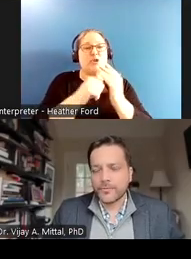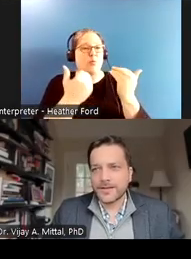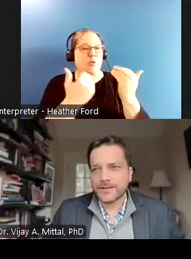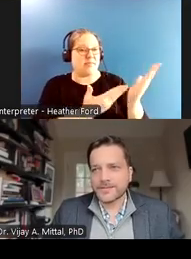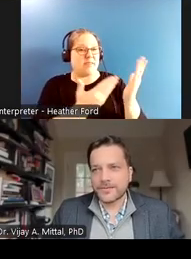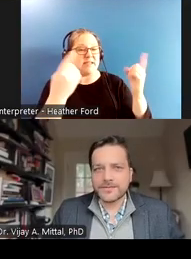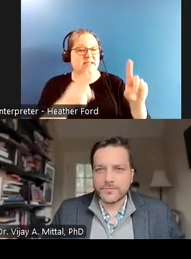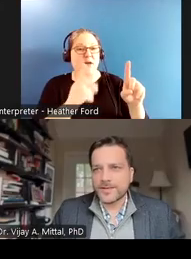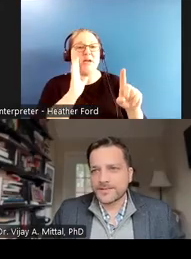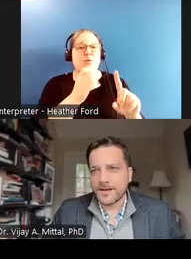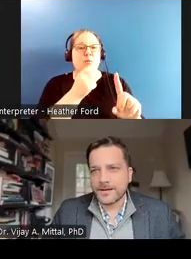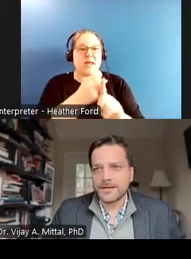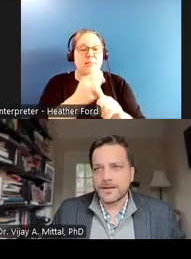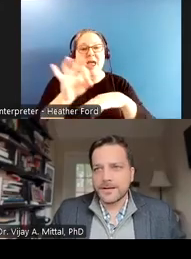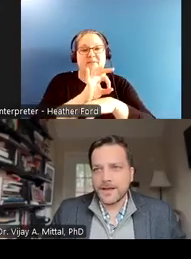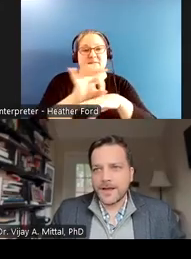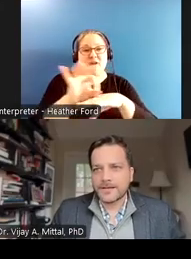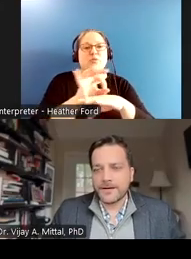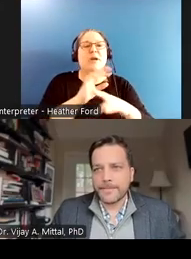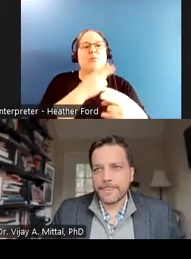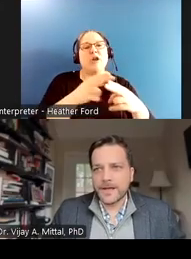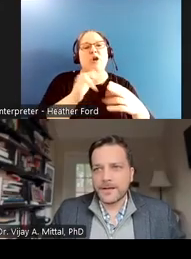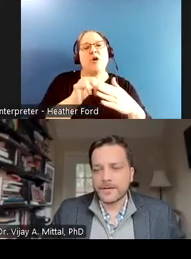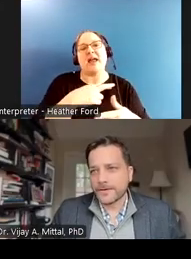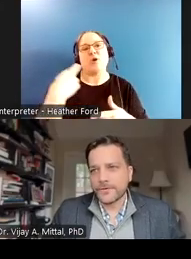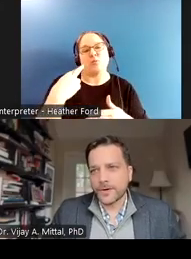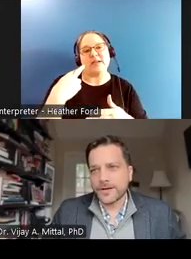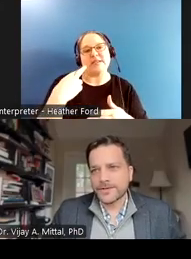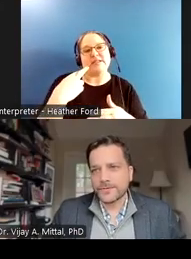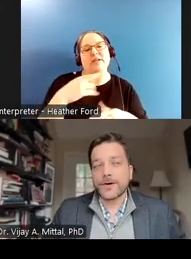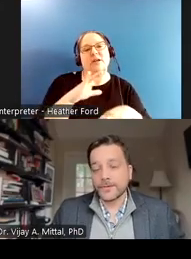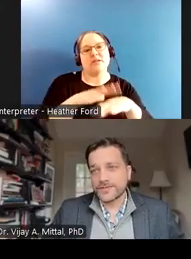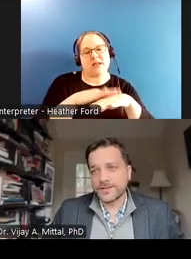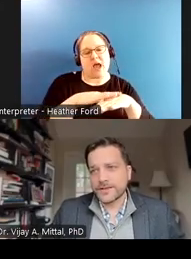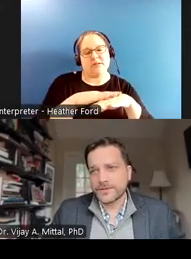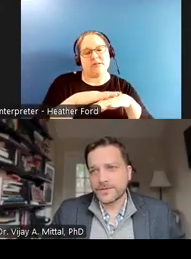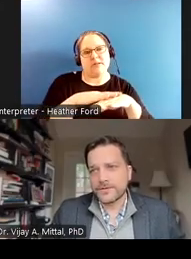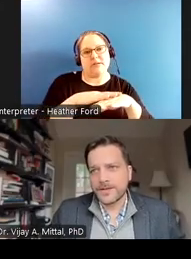we consider this a risk sign. And um a lot of the work I do follows teenagers that are